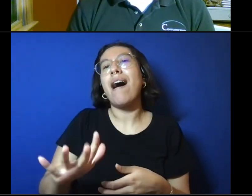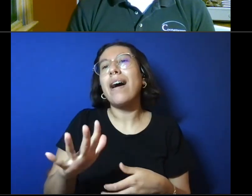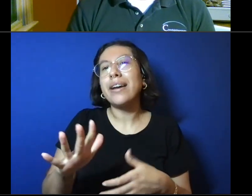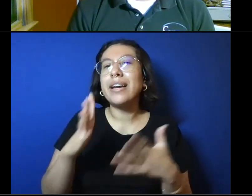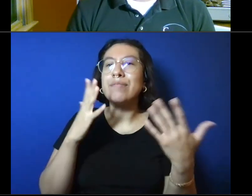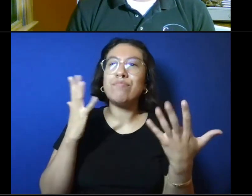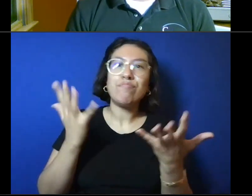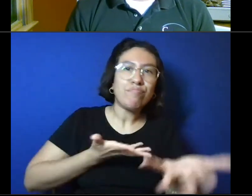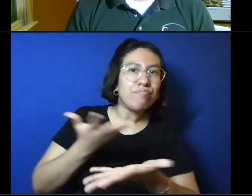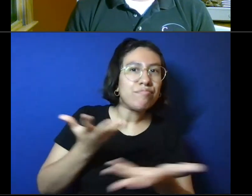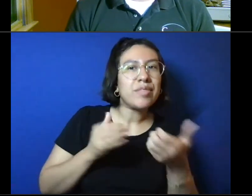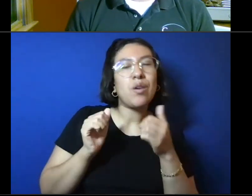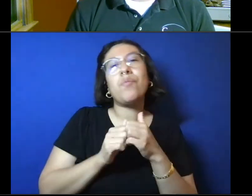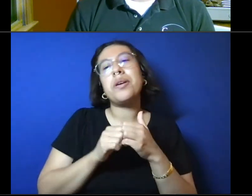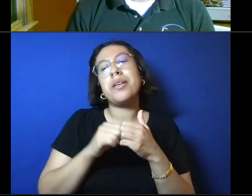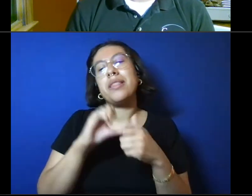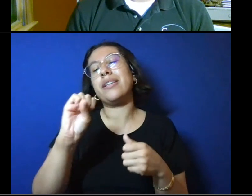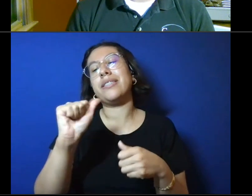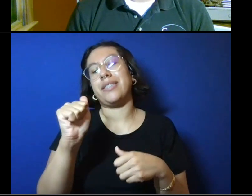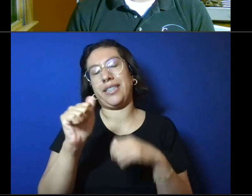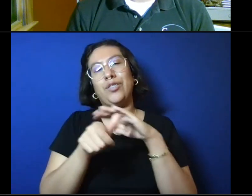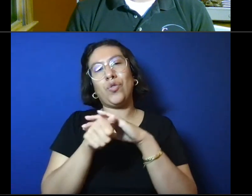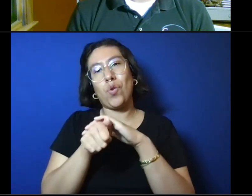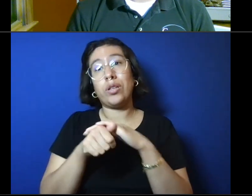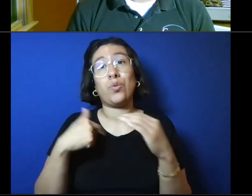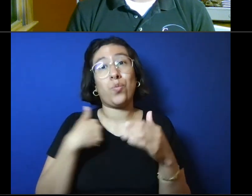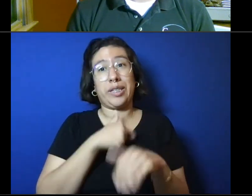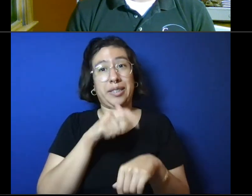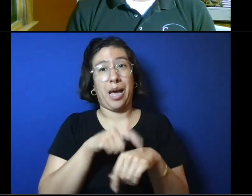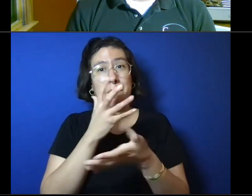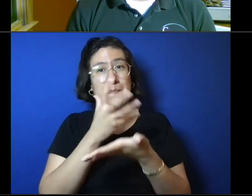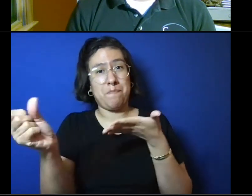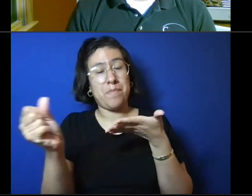with sea turtles. And with that, we are out of time, so I just want to thank you, Samir, again,